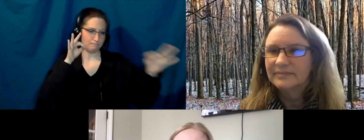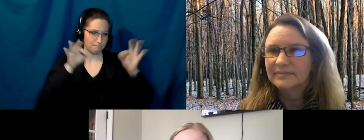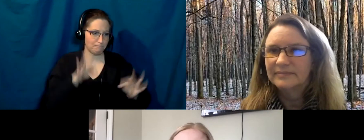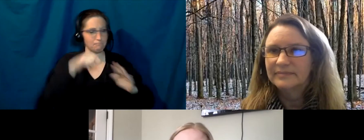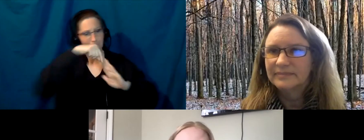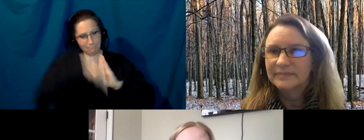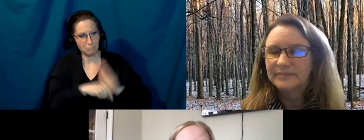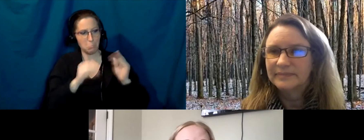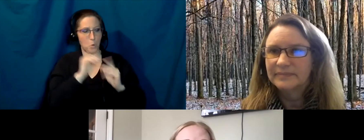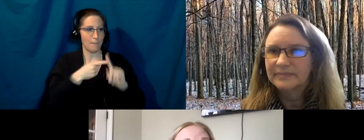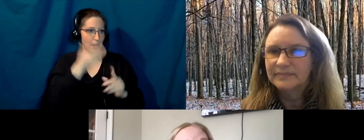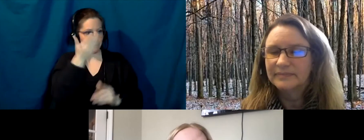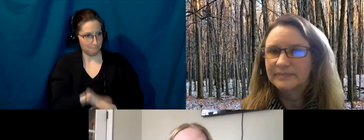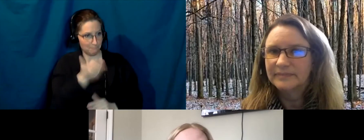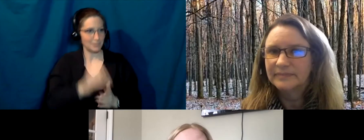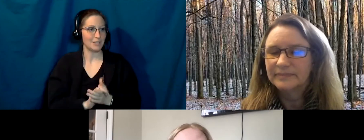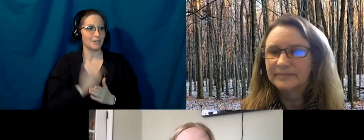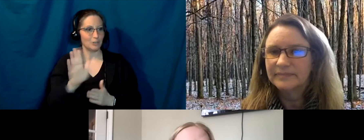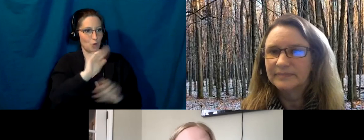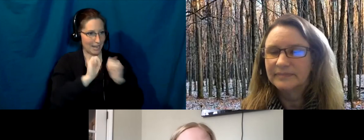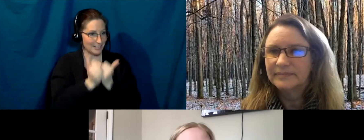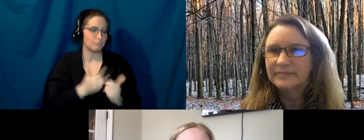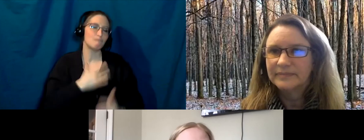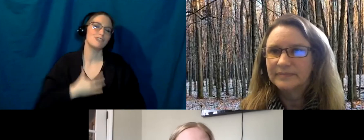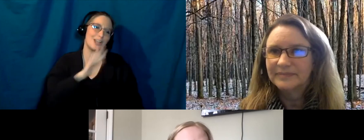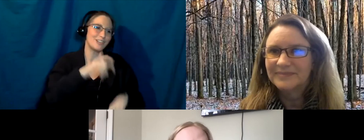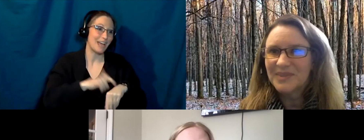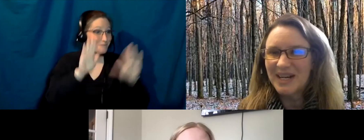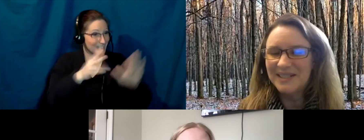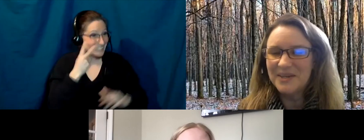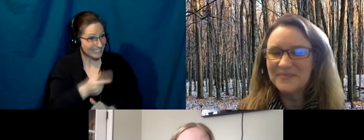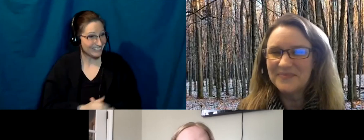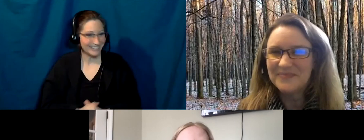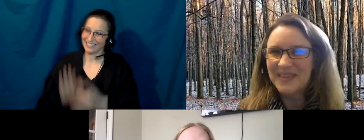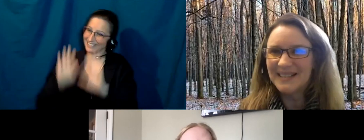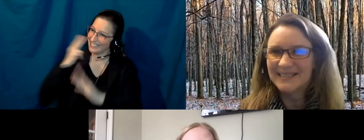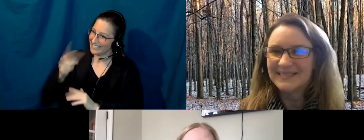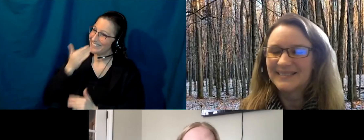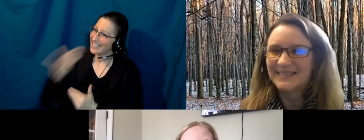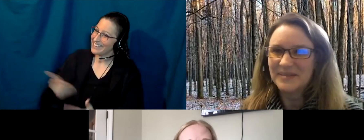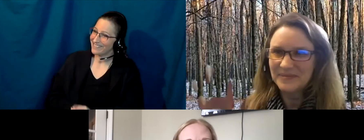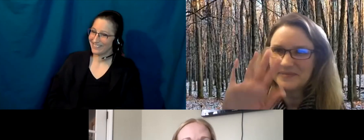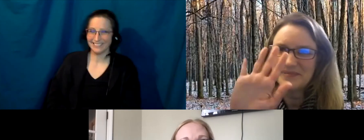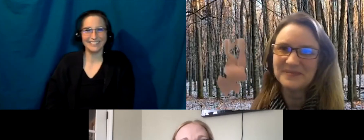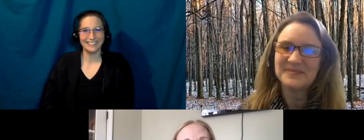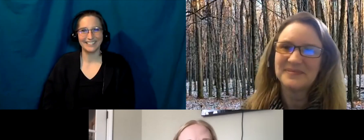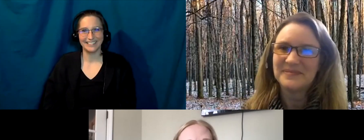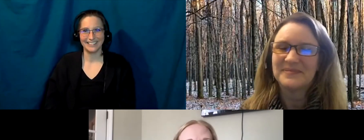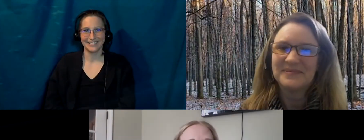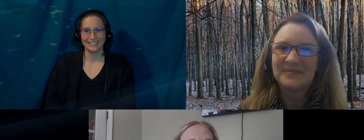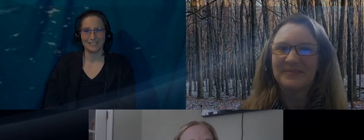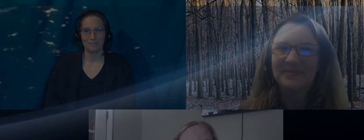do and I just really appreciate your time. It's always great to see you. >>Andrea: Great to see you. Thanks.